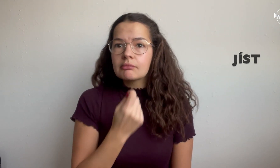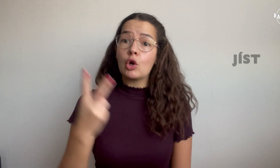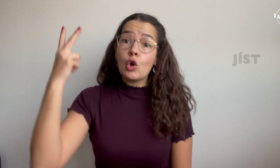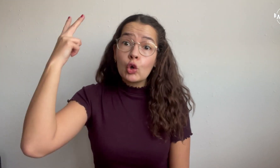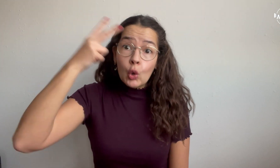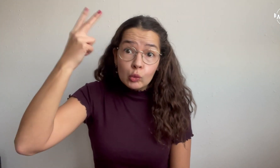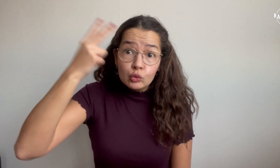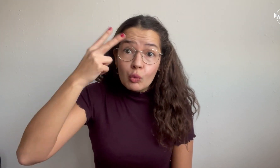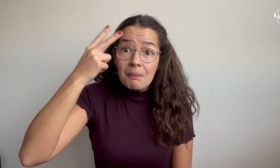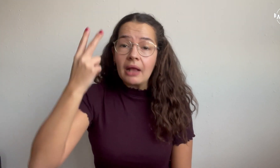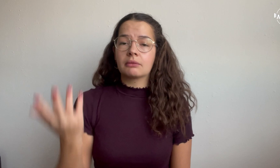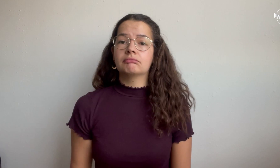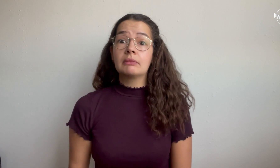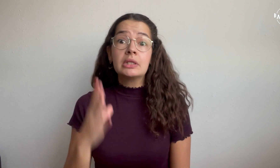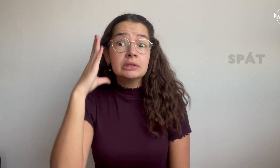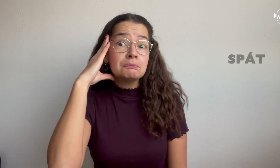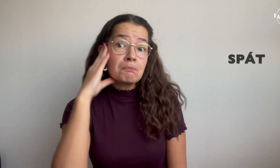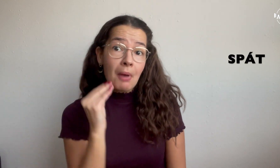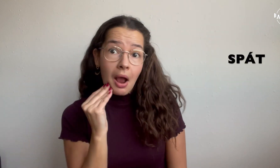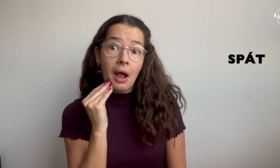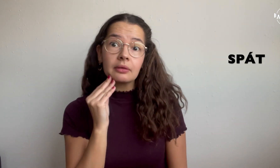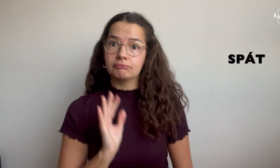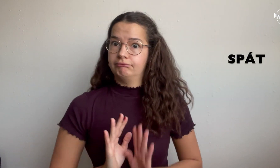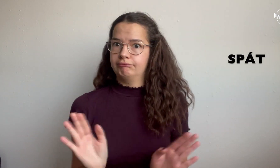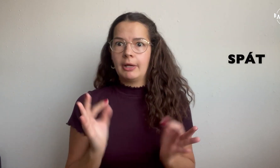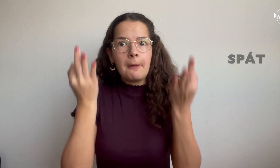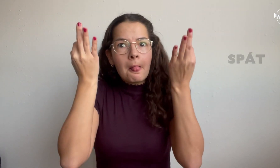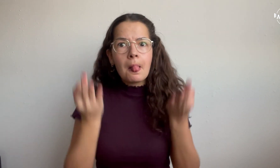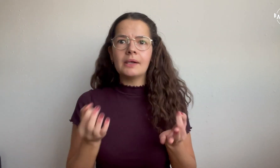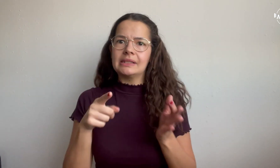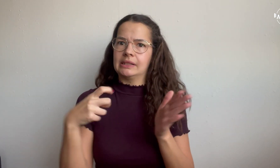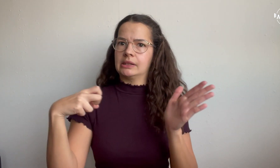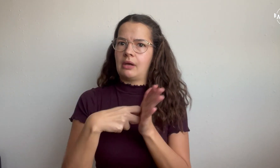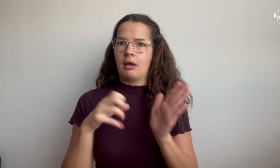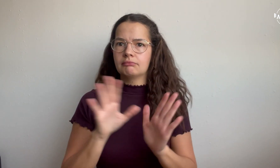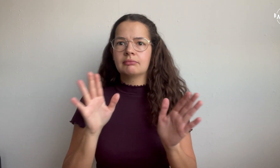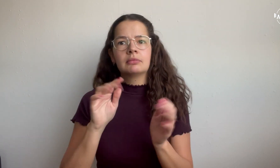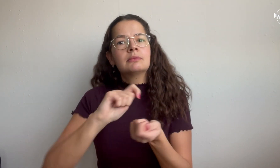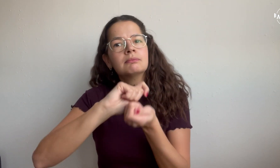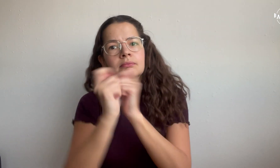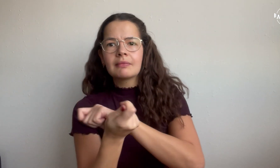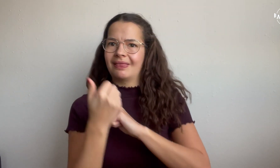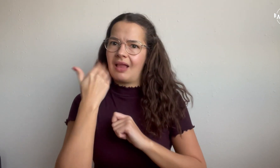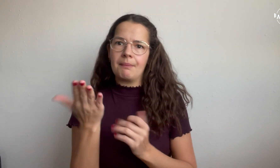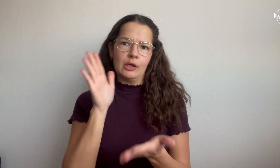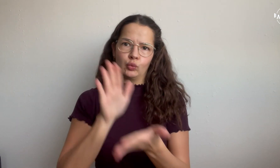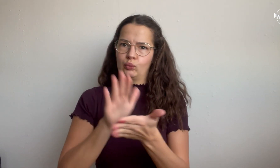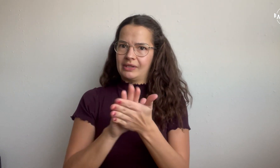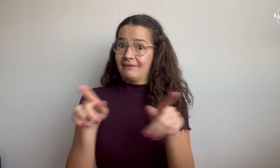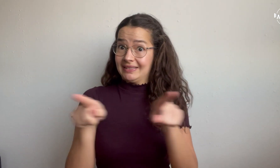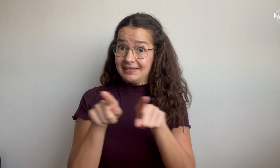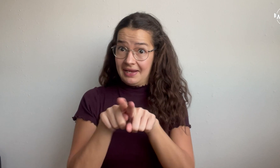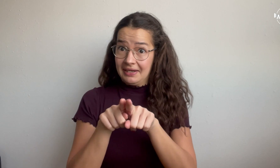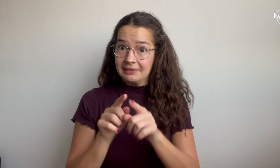Verbs EAT, UNDERSTAND and SLEEP are the simple verbs. The sign remains always the same, there is no change.